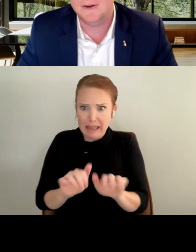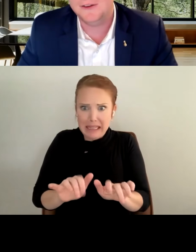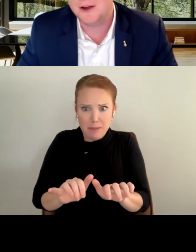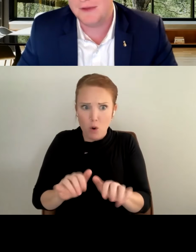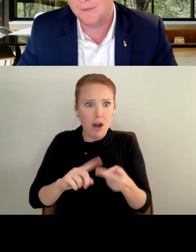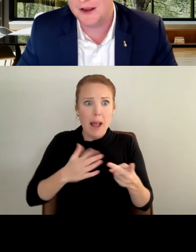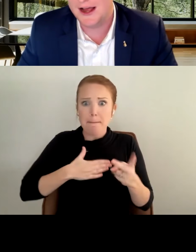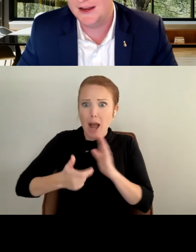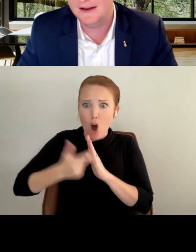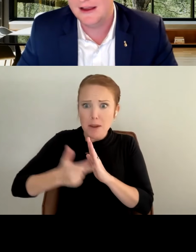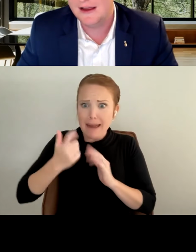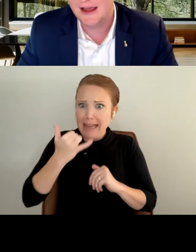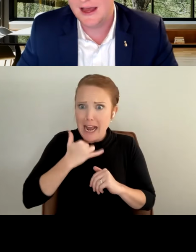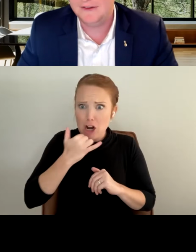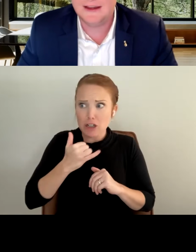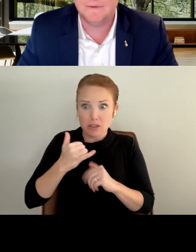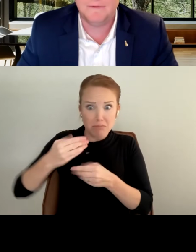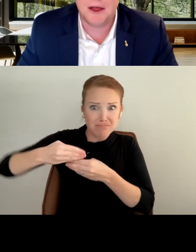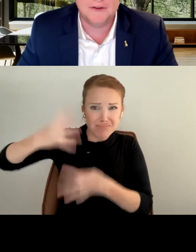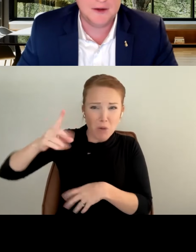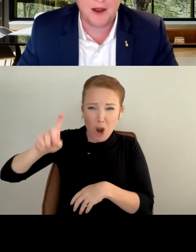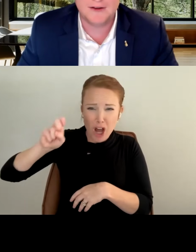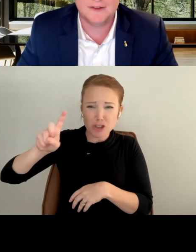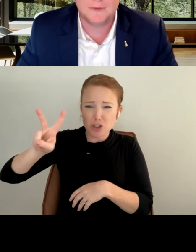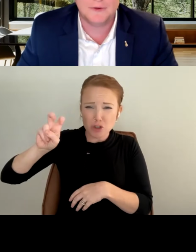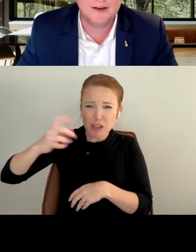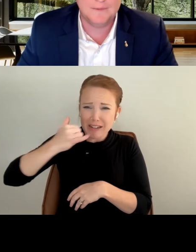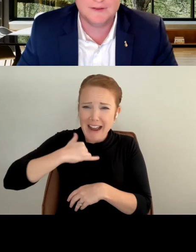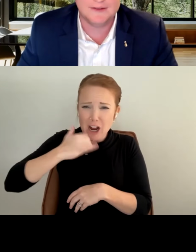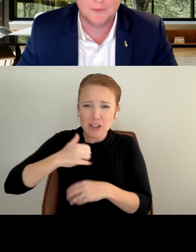errors have come back pretty high, and I see a voluntary product accessibility template that